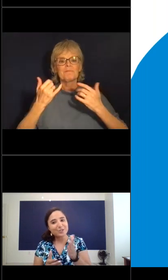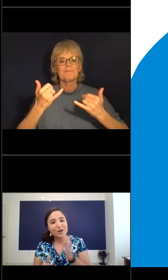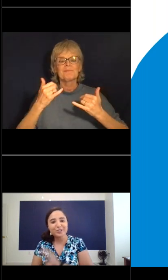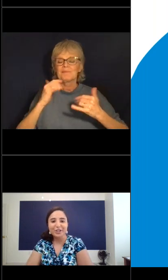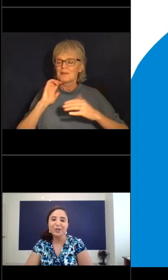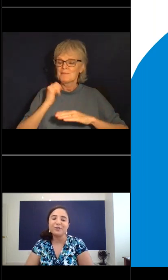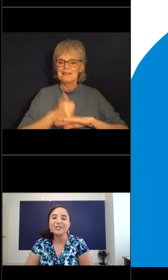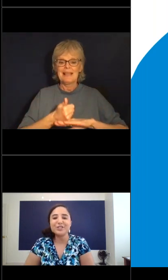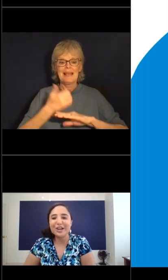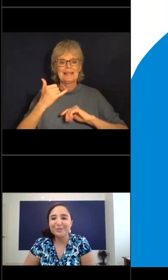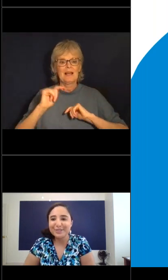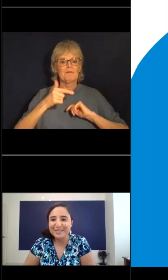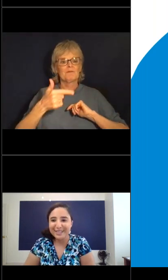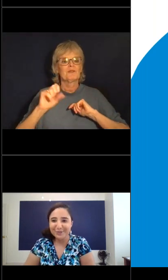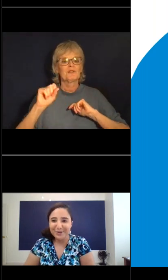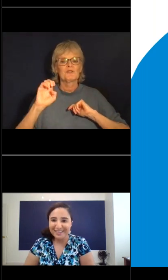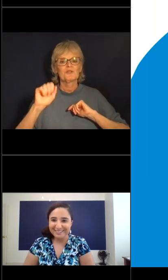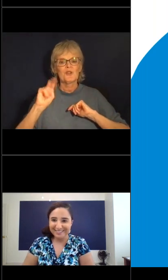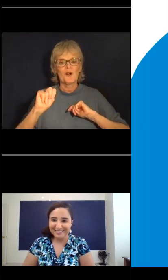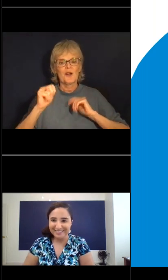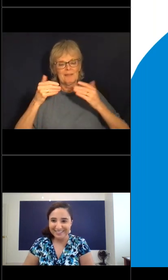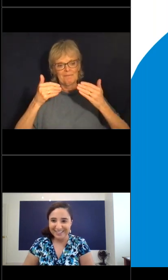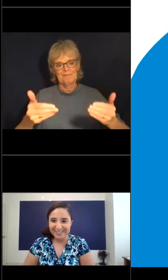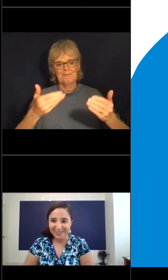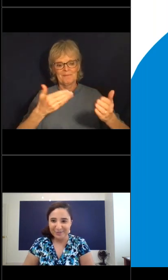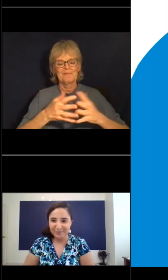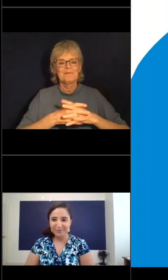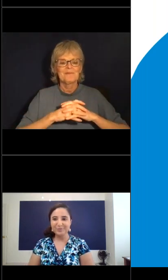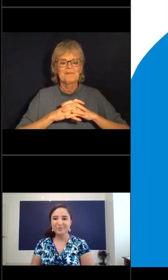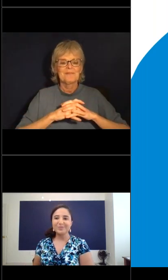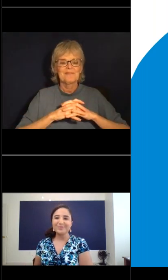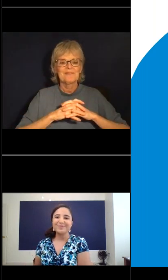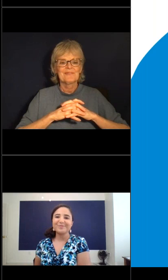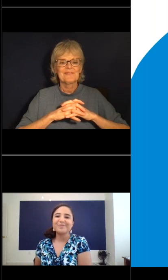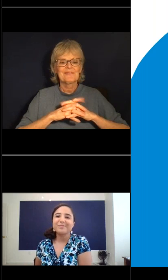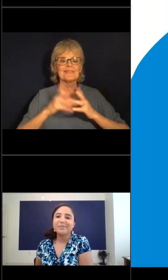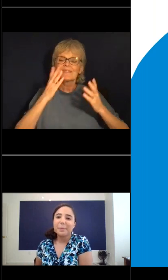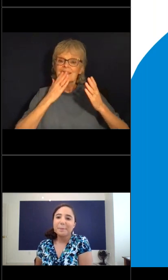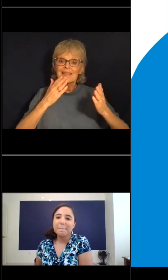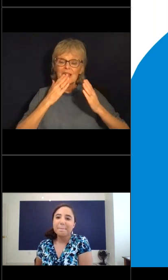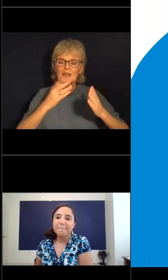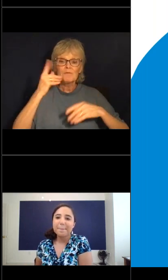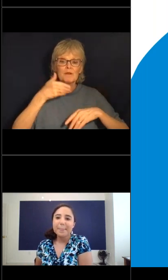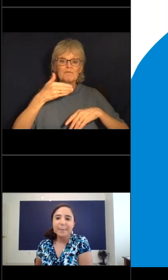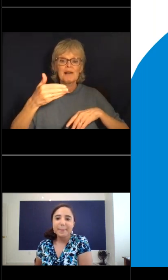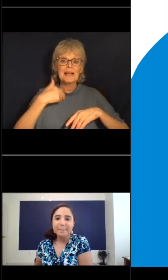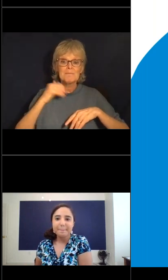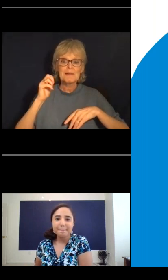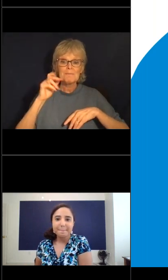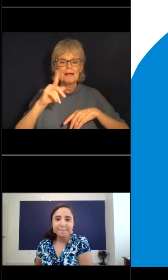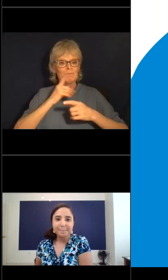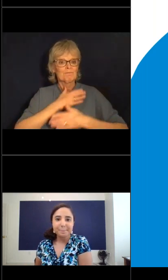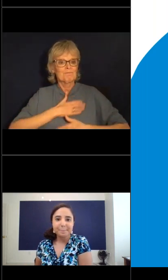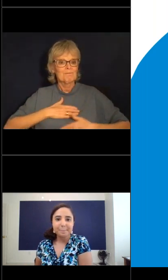So I'll turn it over to Sean. Please take it away. Awesome. Well, thank you guys for having me back. I've really enjoyed watching the NOAA Live! series